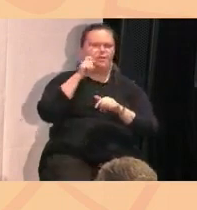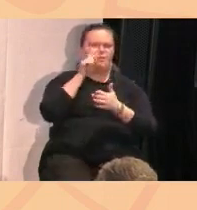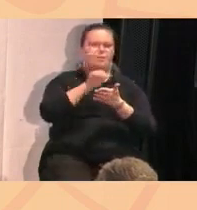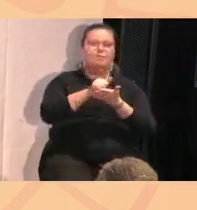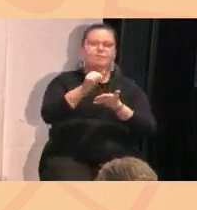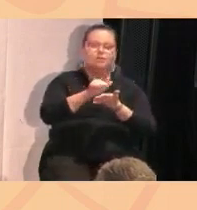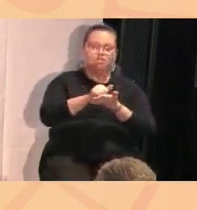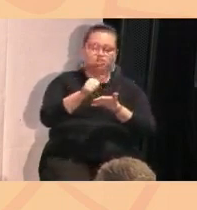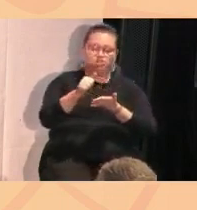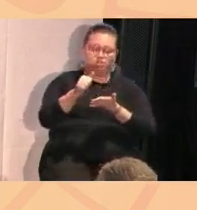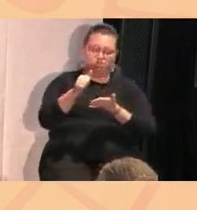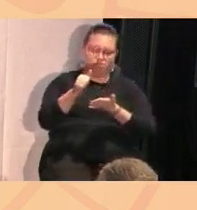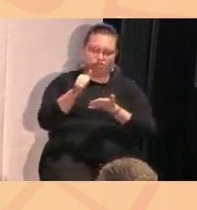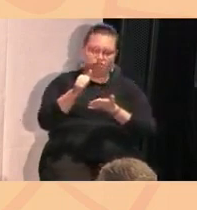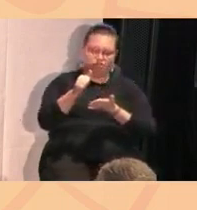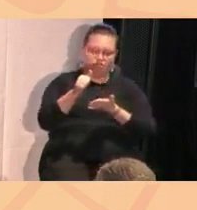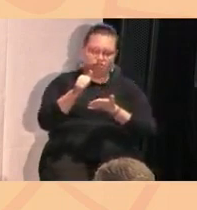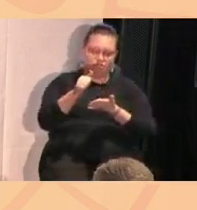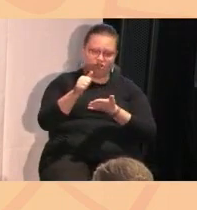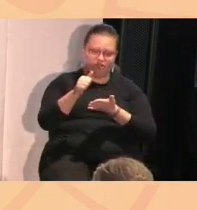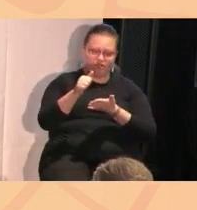But I think one of the legacies of that,